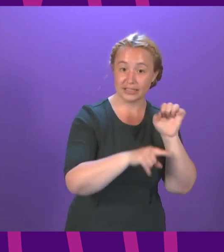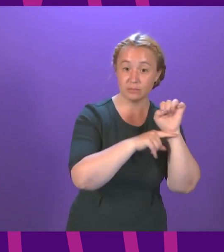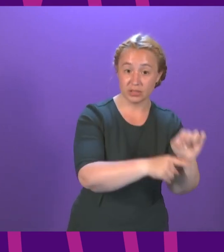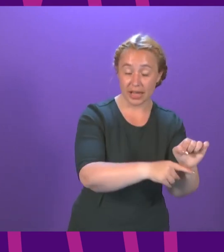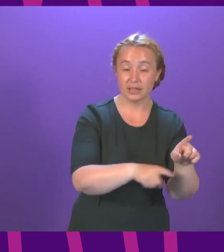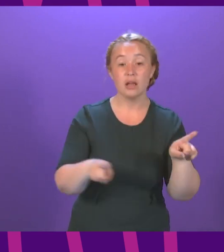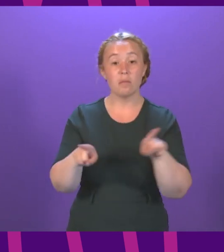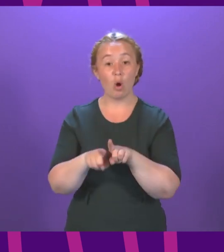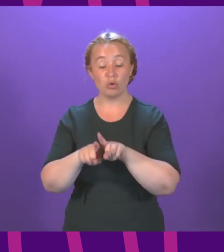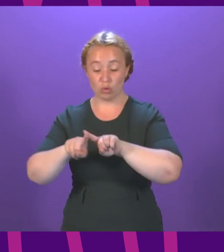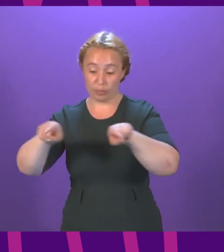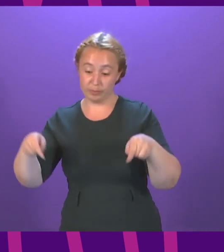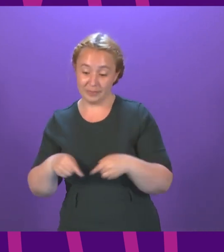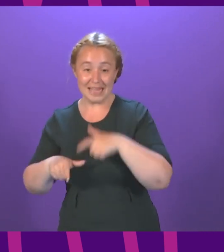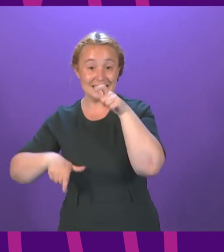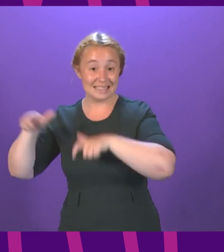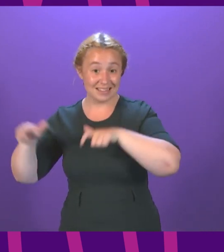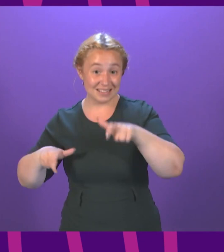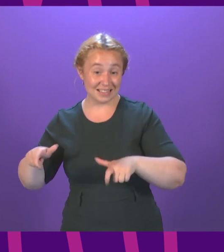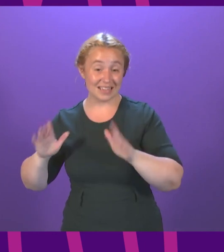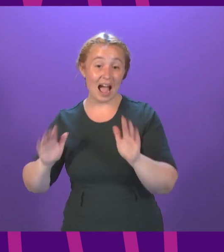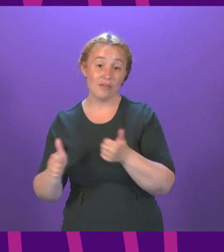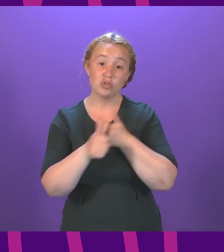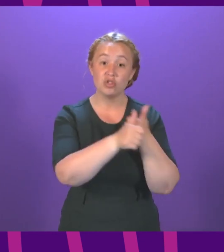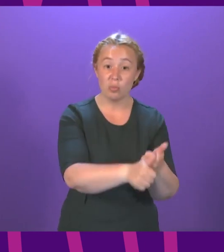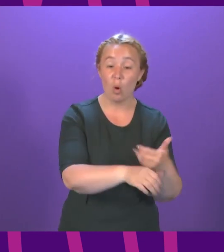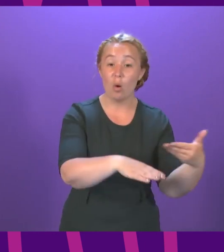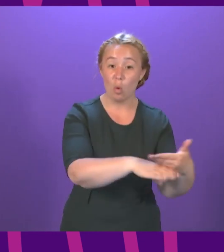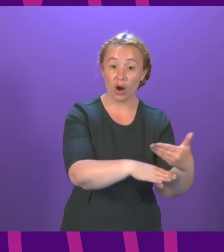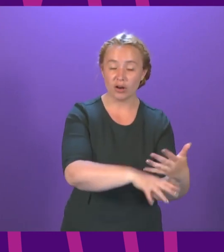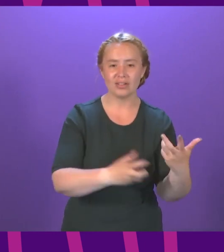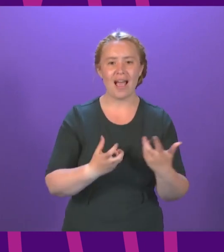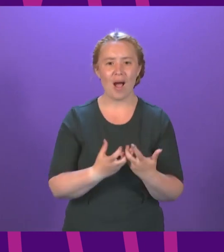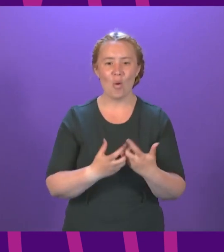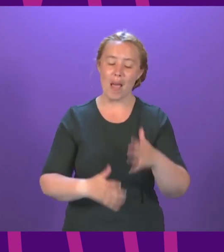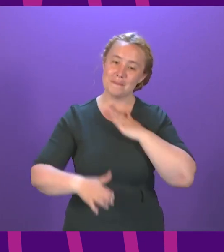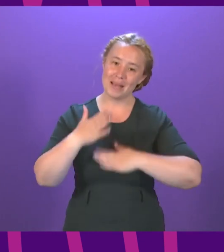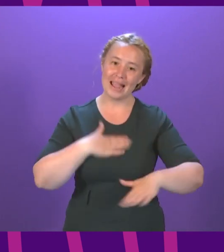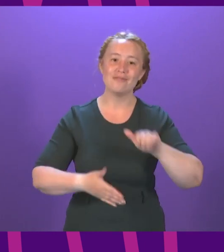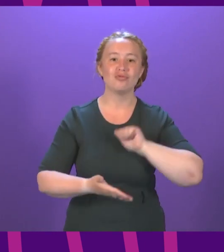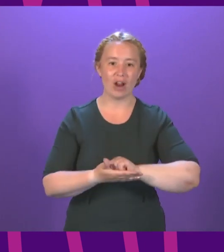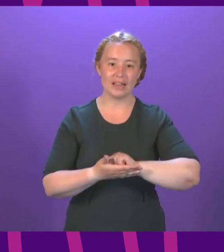the most important thing that we can all do to support our front-line workers right now is continue to behave in a way that gets the virus levels down.